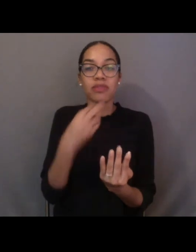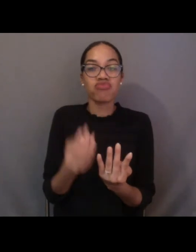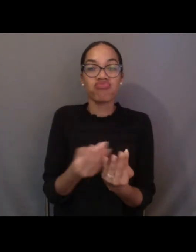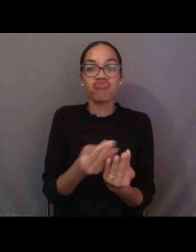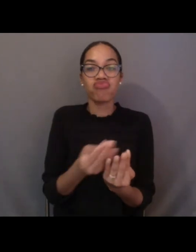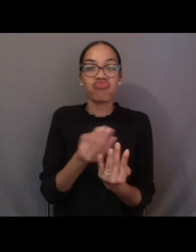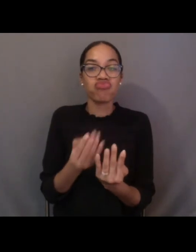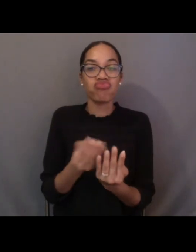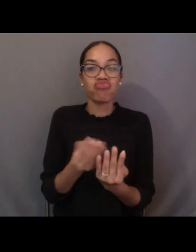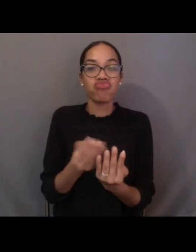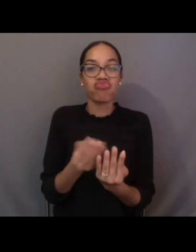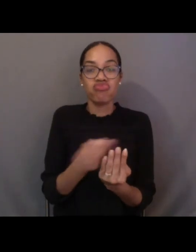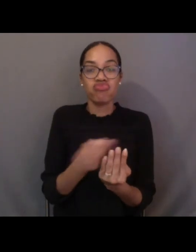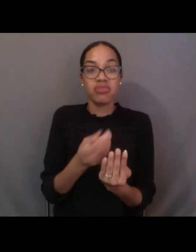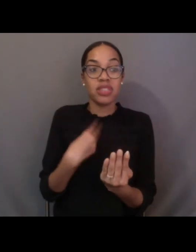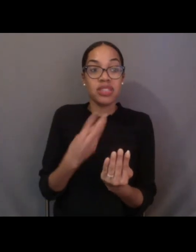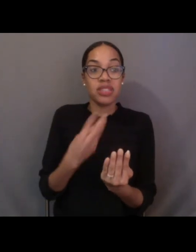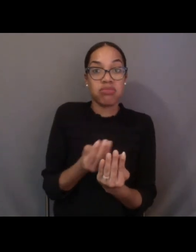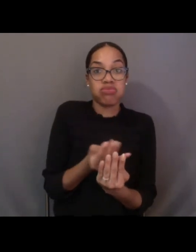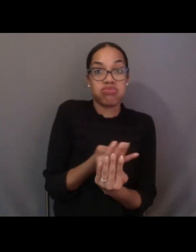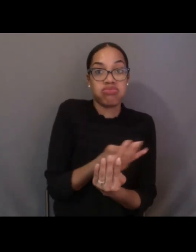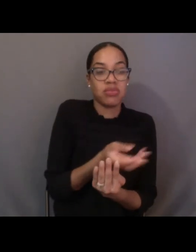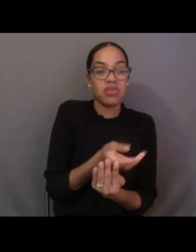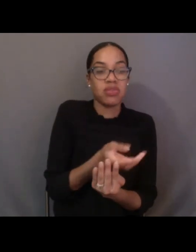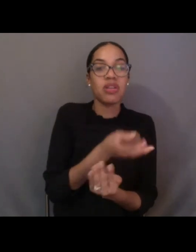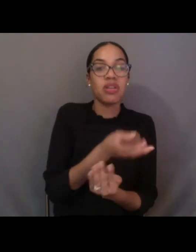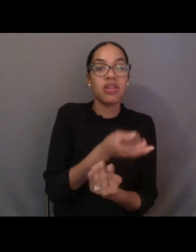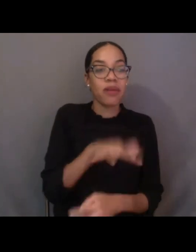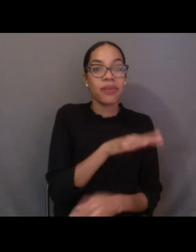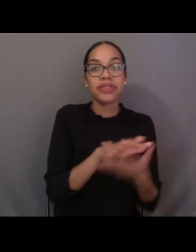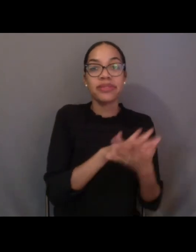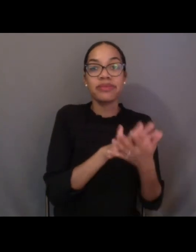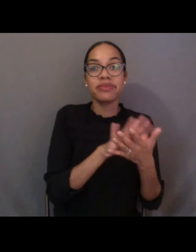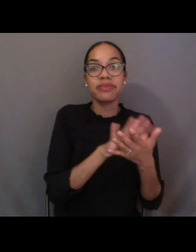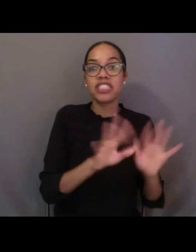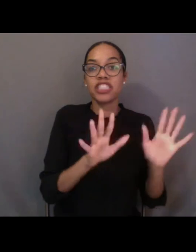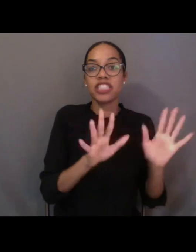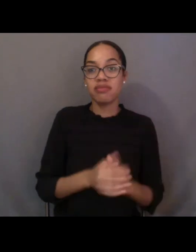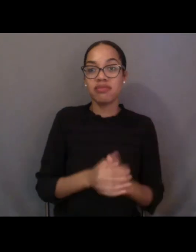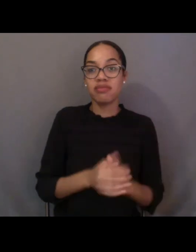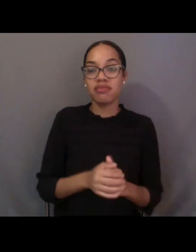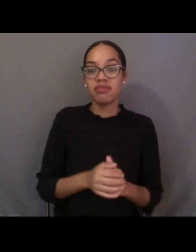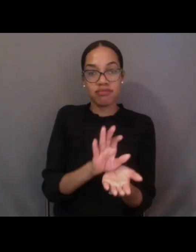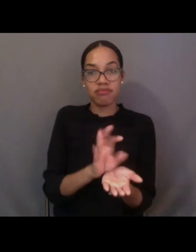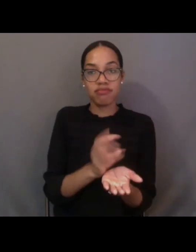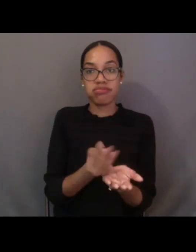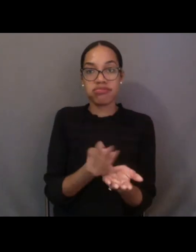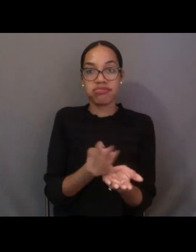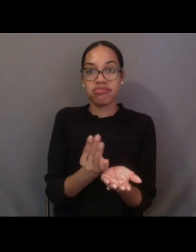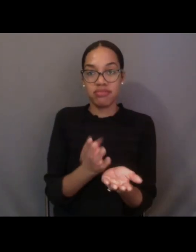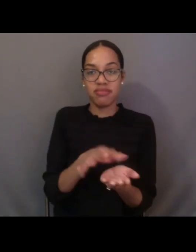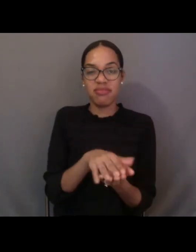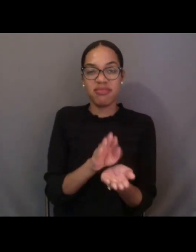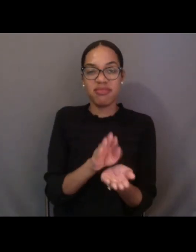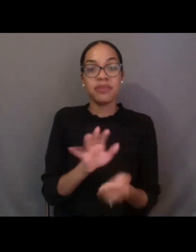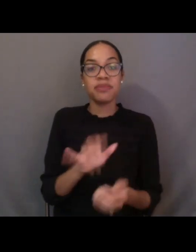that passes through in oyster in one day. [Grace] Excellent. I knew you could, pun intended clear that up for us.